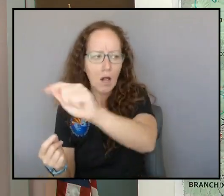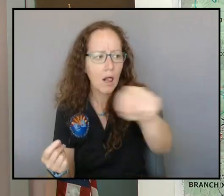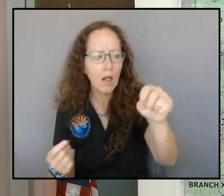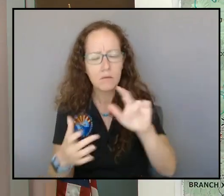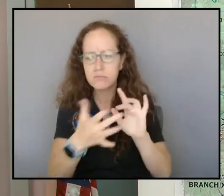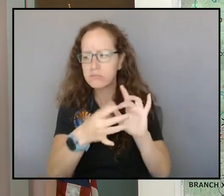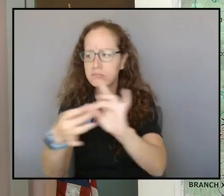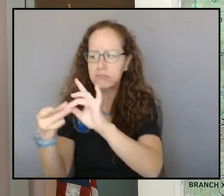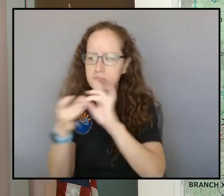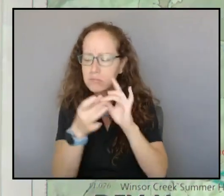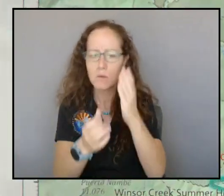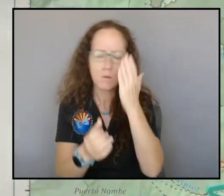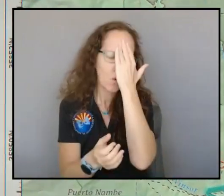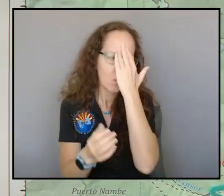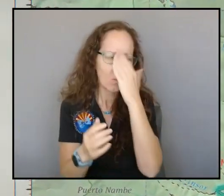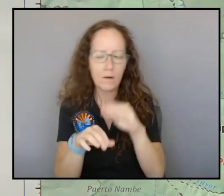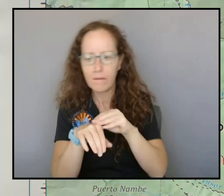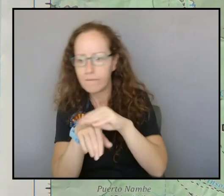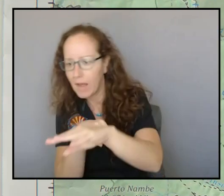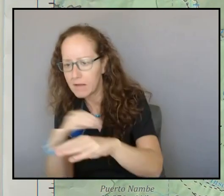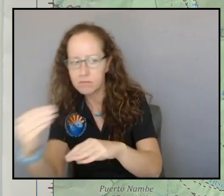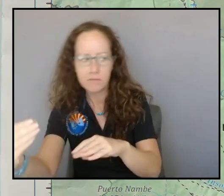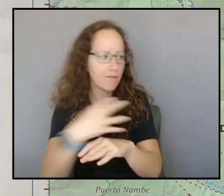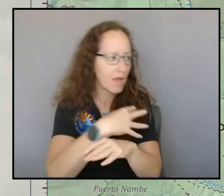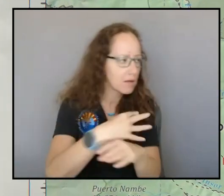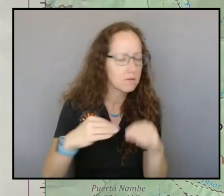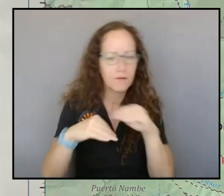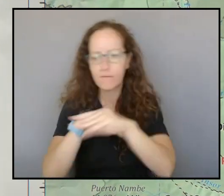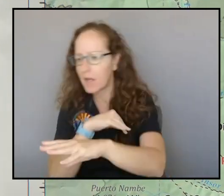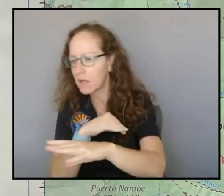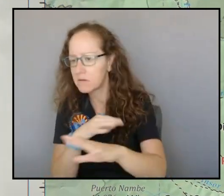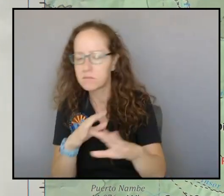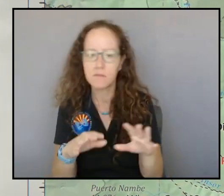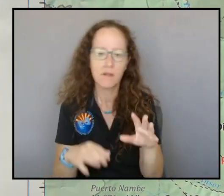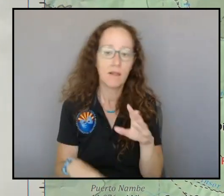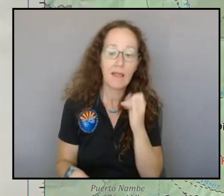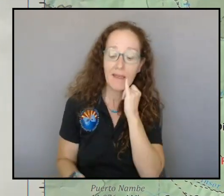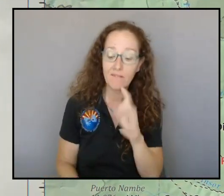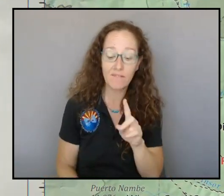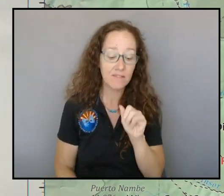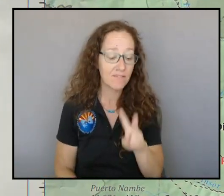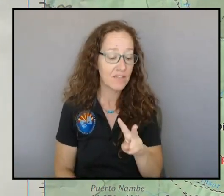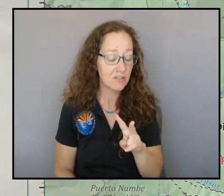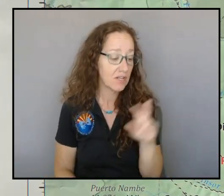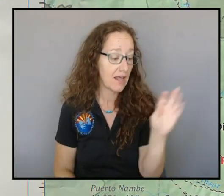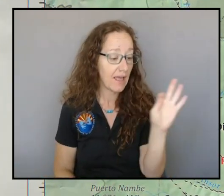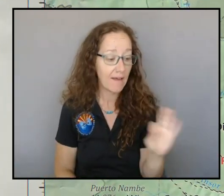the group in Division F, what they do, how it affects the groups in Division Hotel. So, as it comes down that dozer